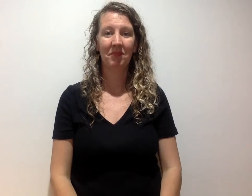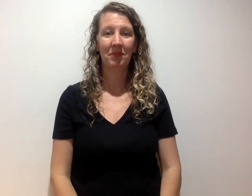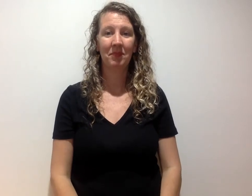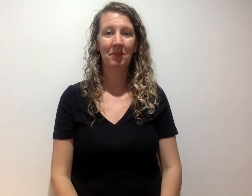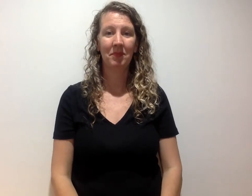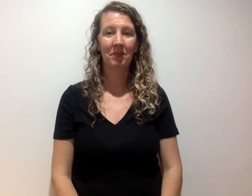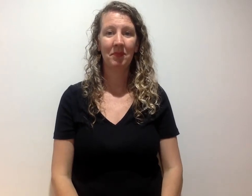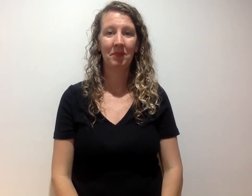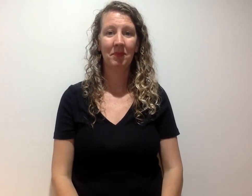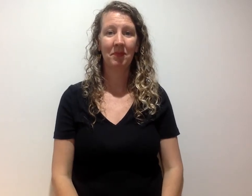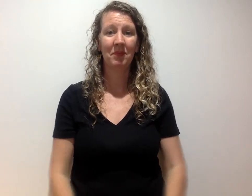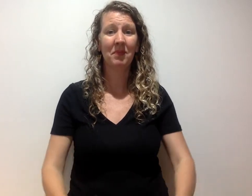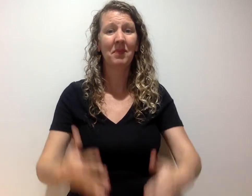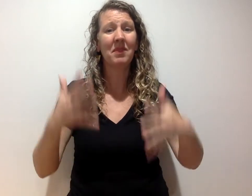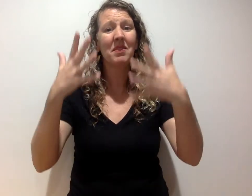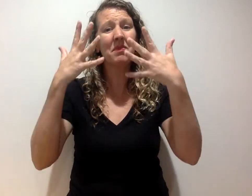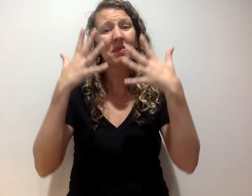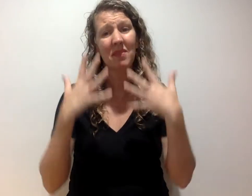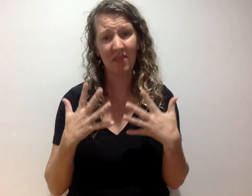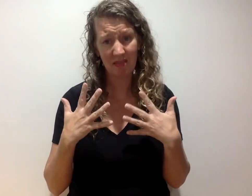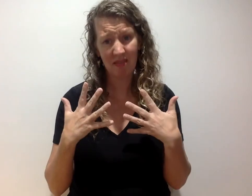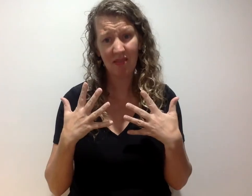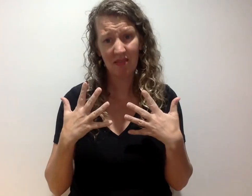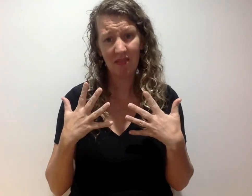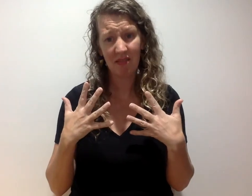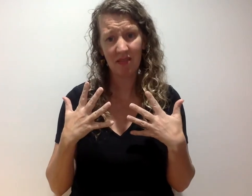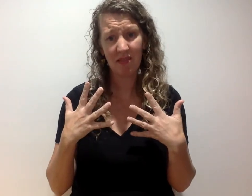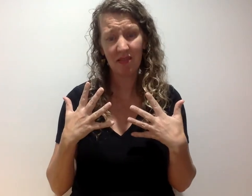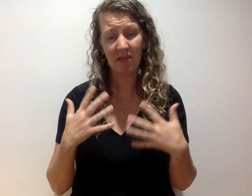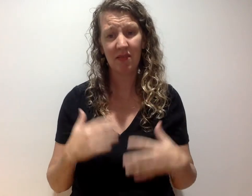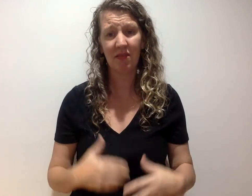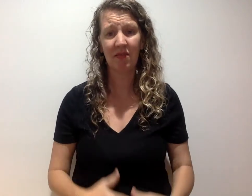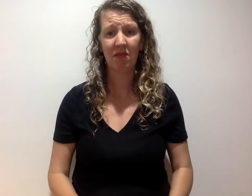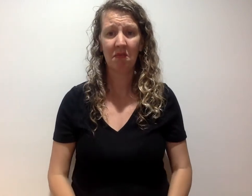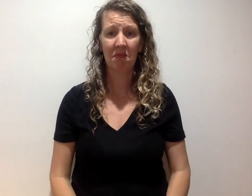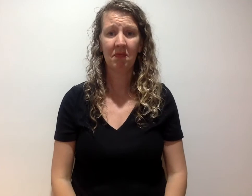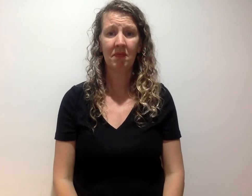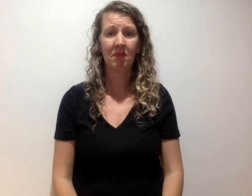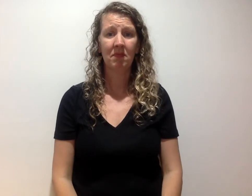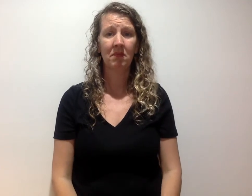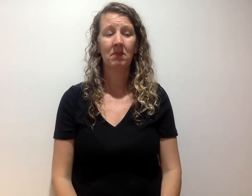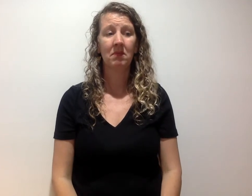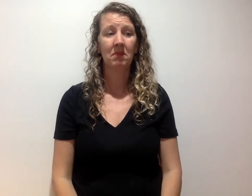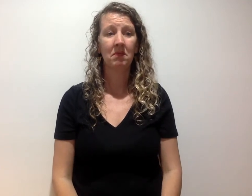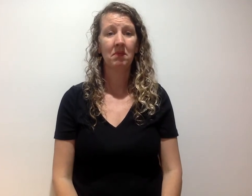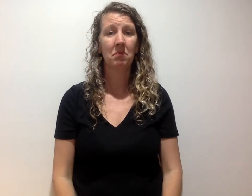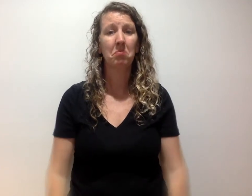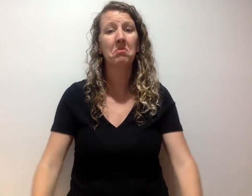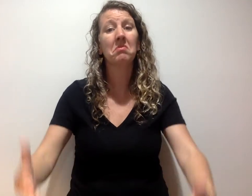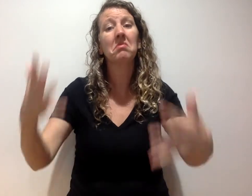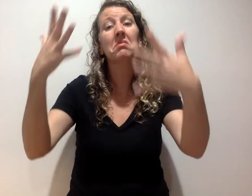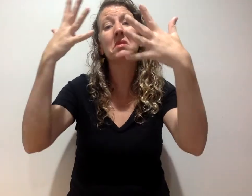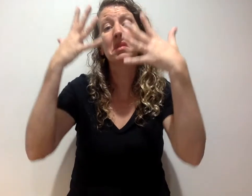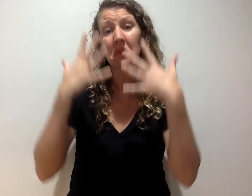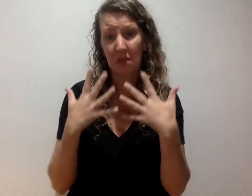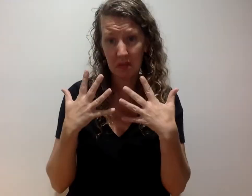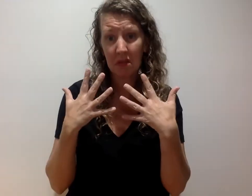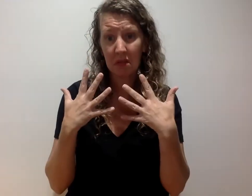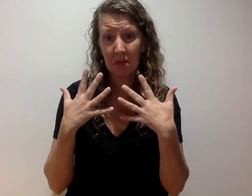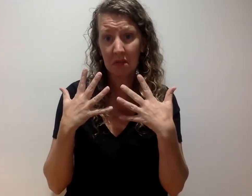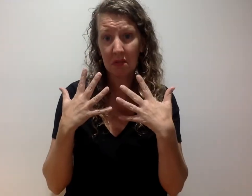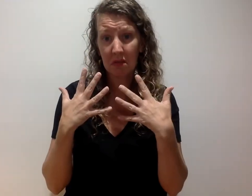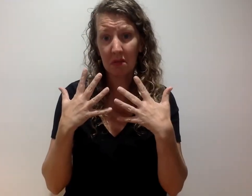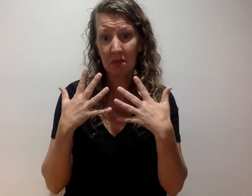SAD